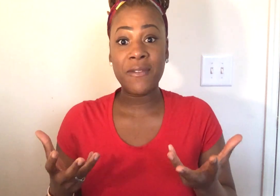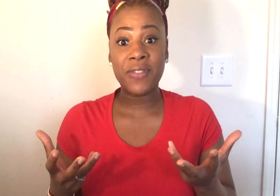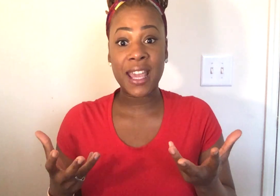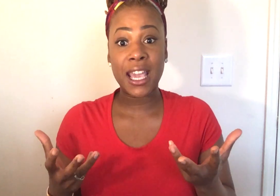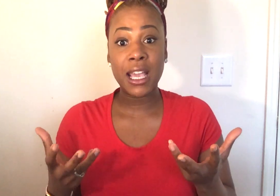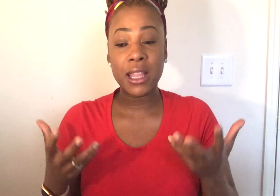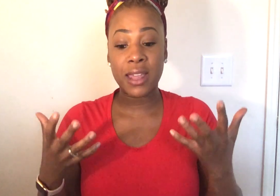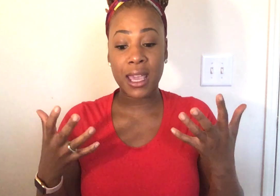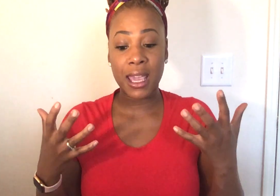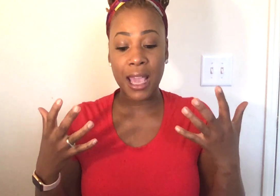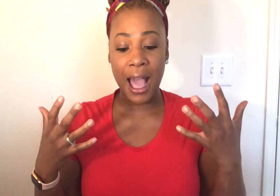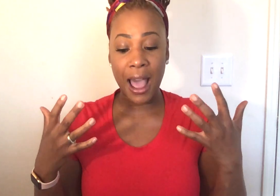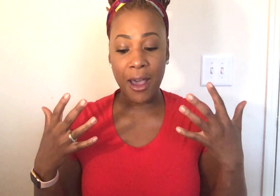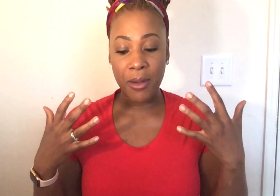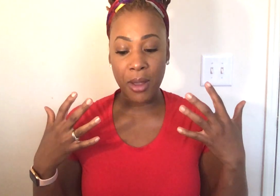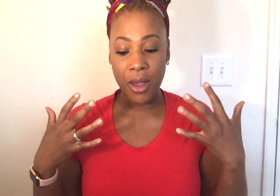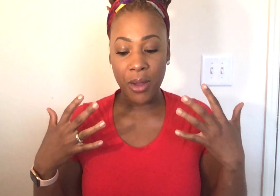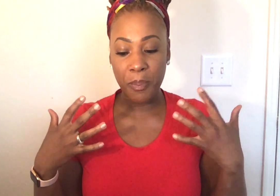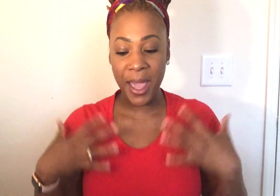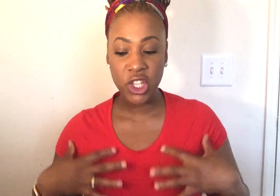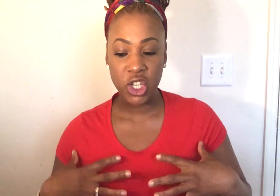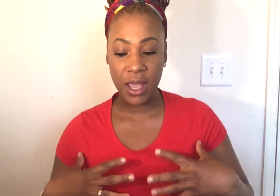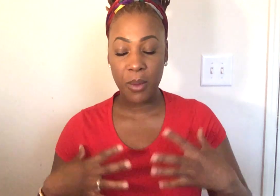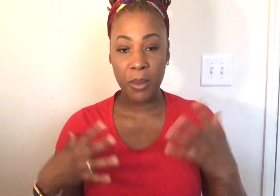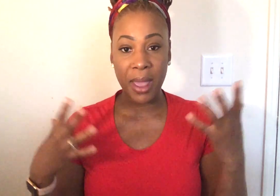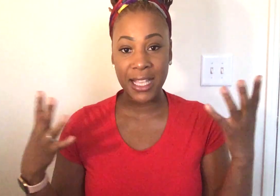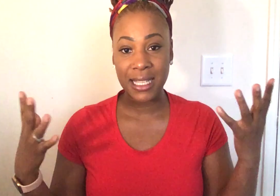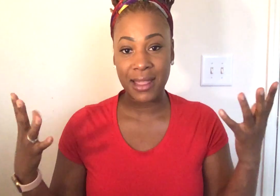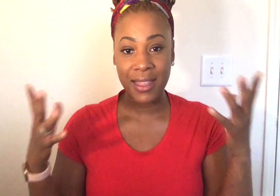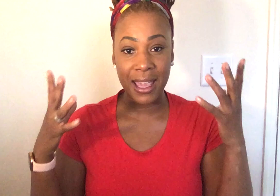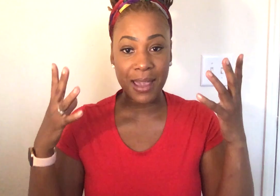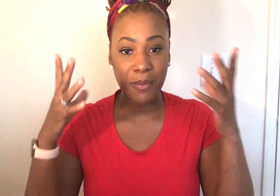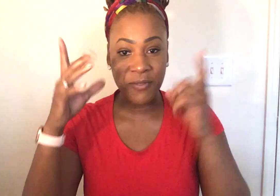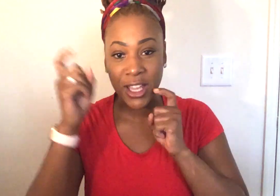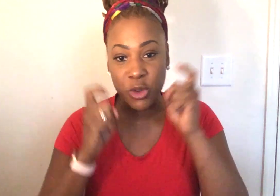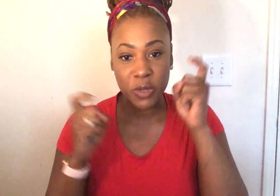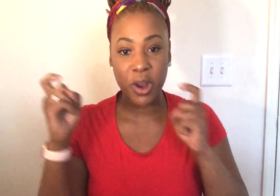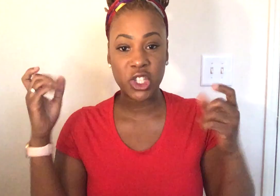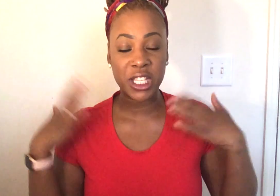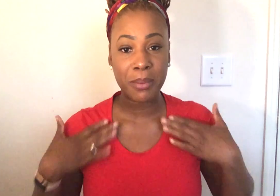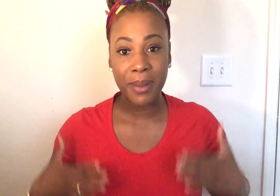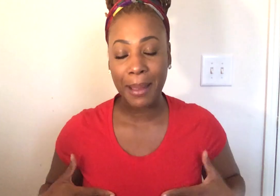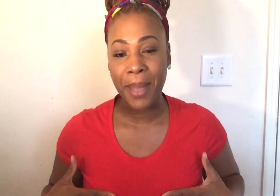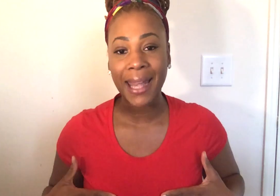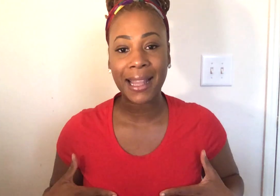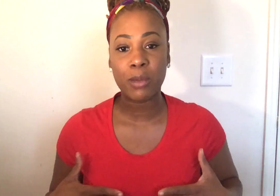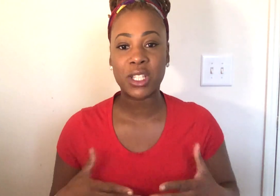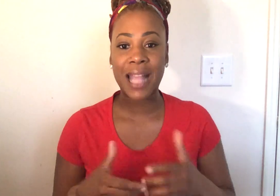the the pitch as in the facial expressions in the body language is not